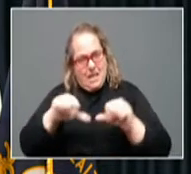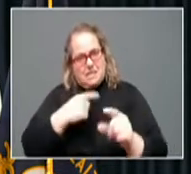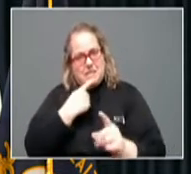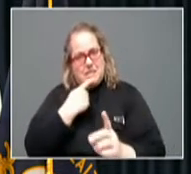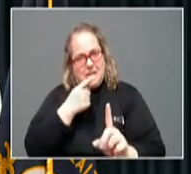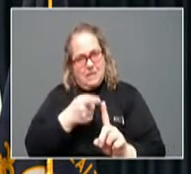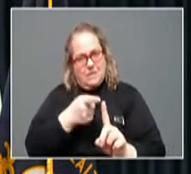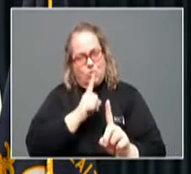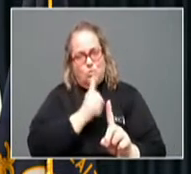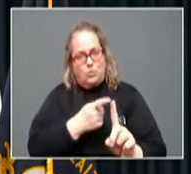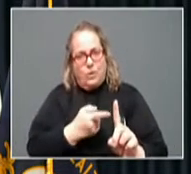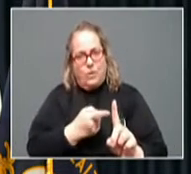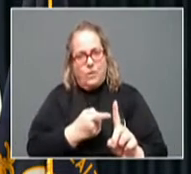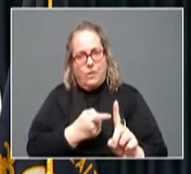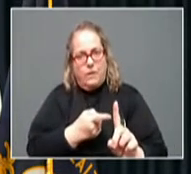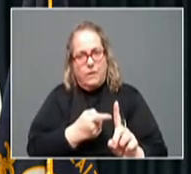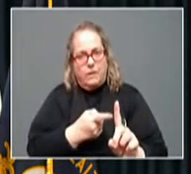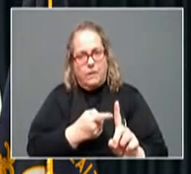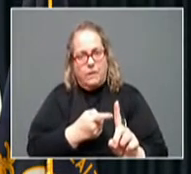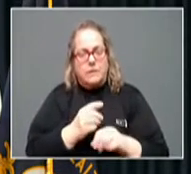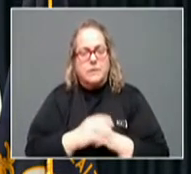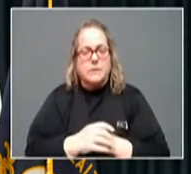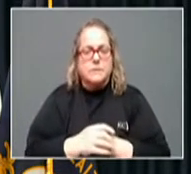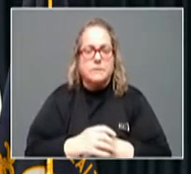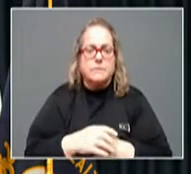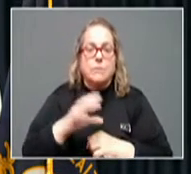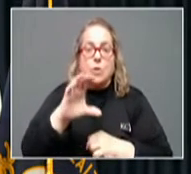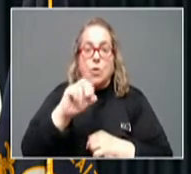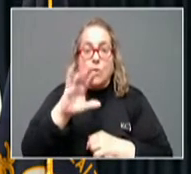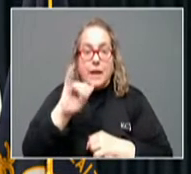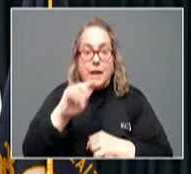Hi Governor Madison County announced that it will no longer contact people